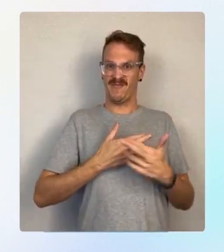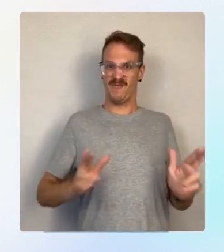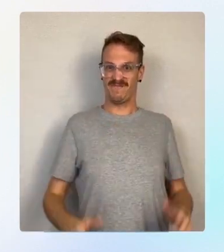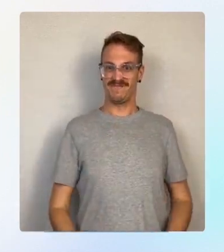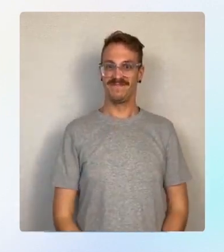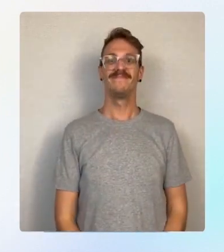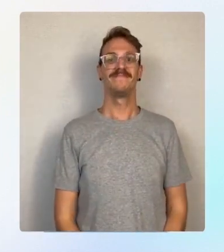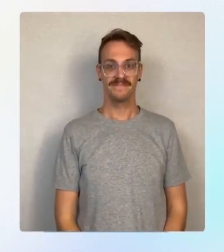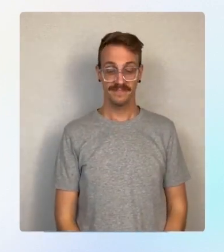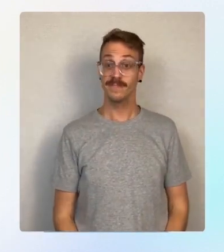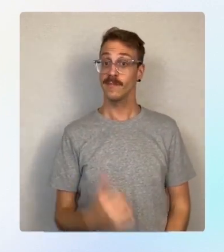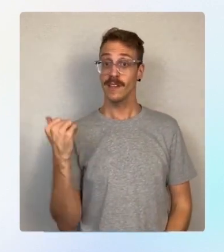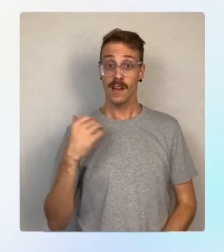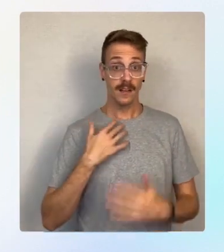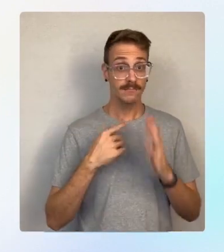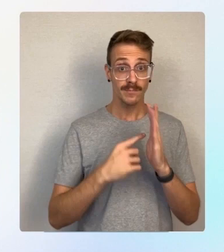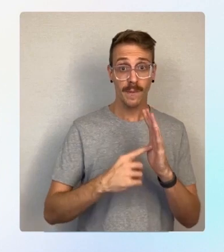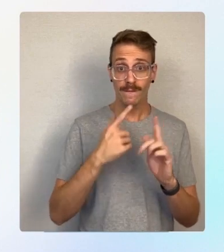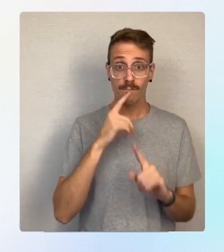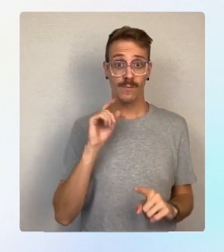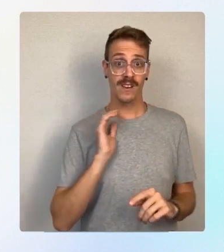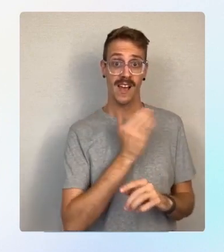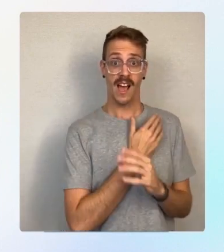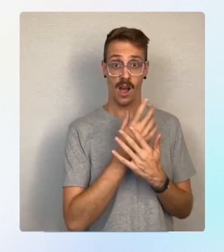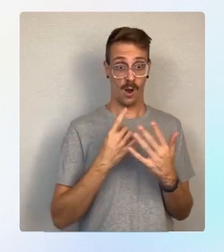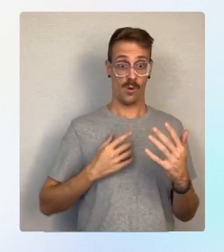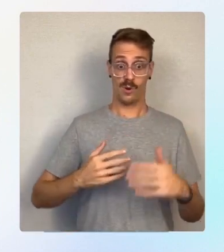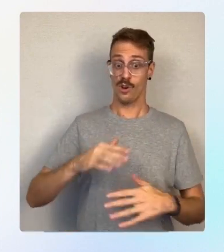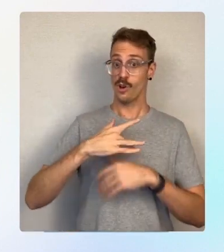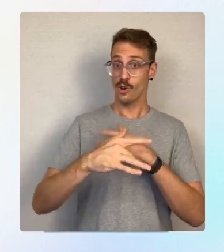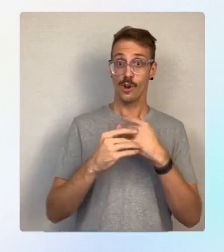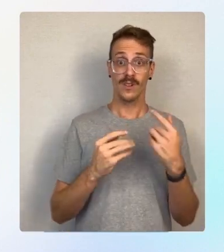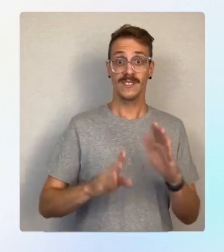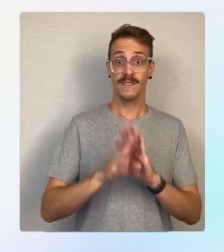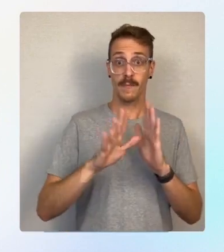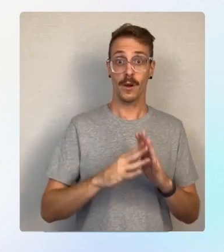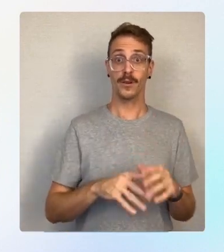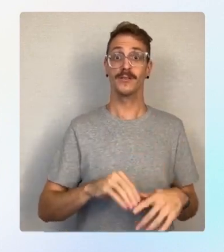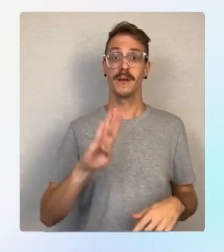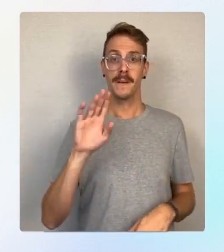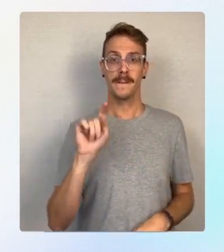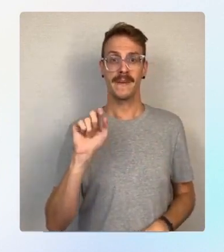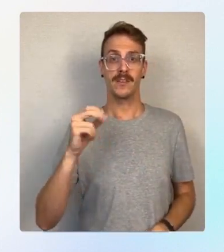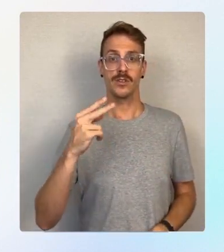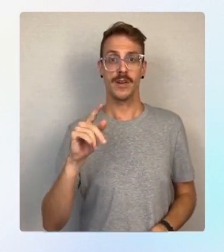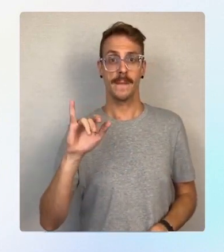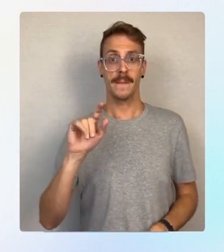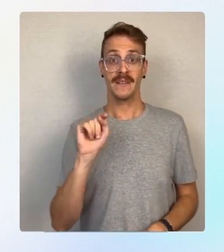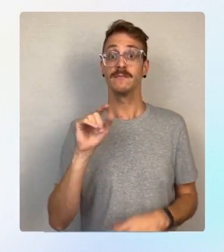This is an example from one of our early development partners, Beatshapers. It's a co-located game with remote control tanks